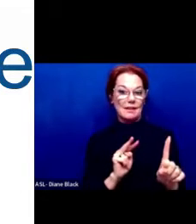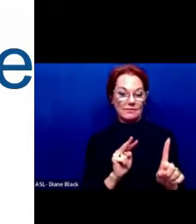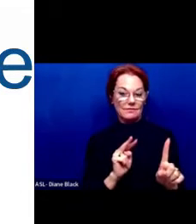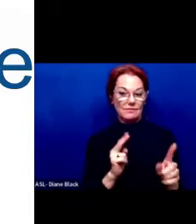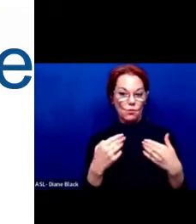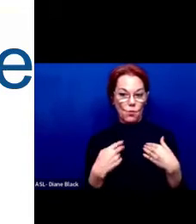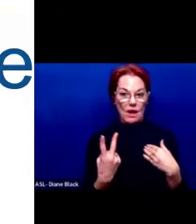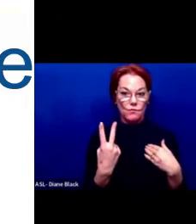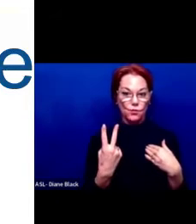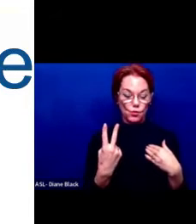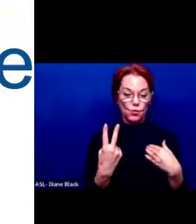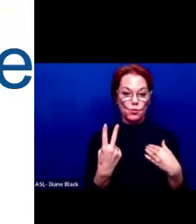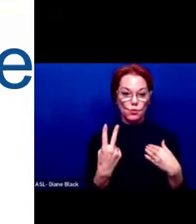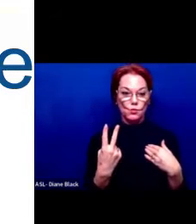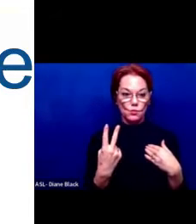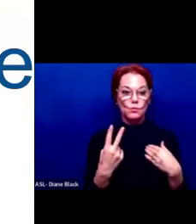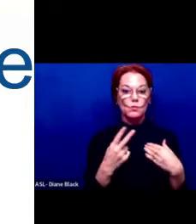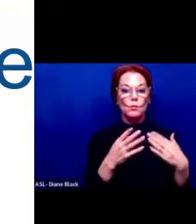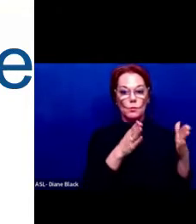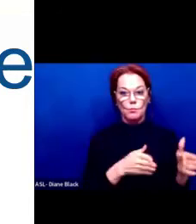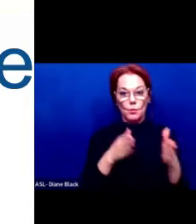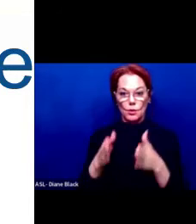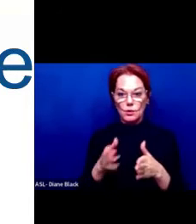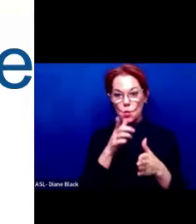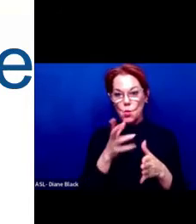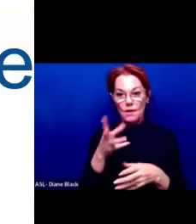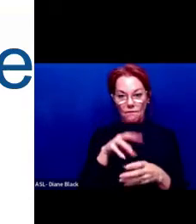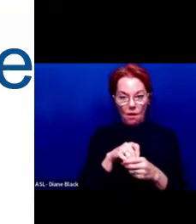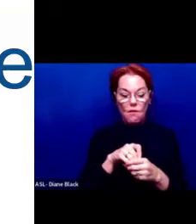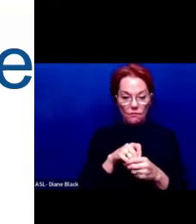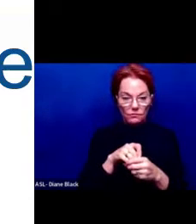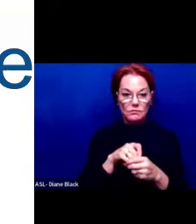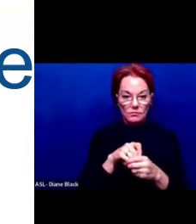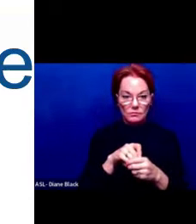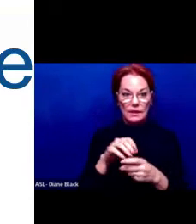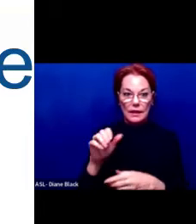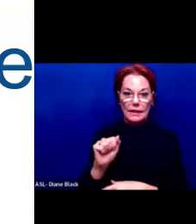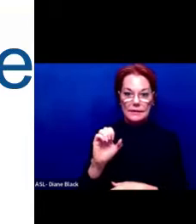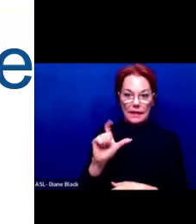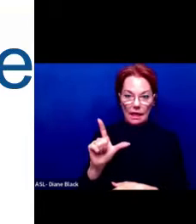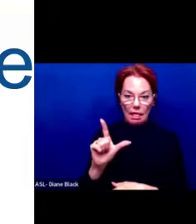individuals that are involved with a Shawn mentioned to you ACLs Traumatic Brain Injury